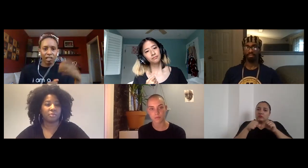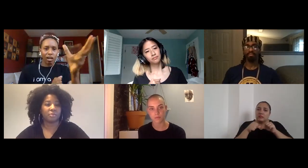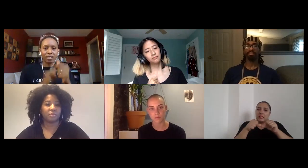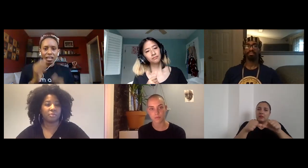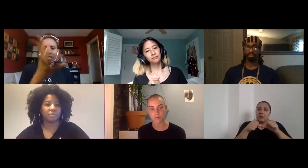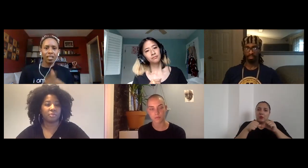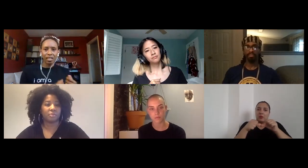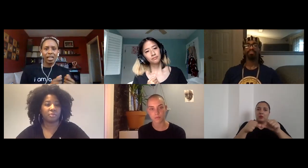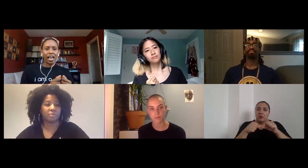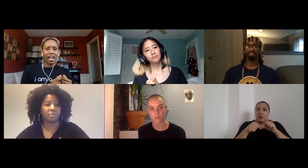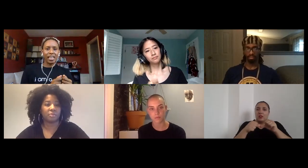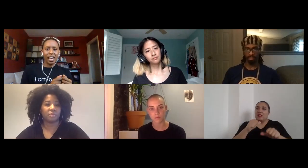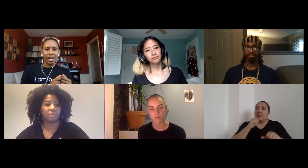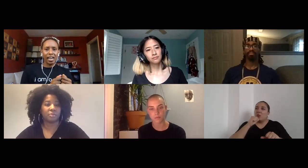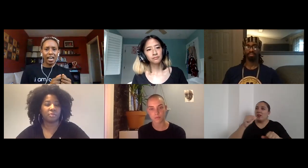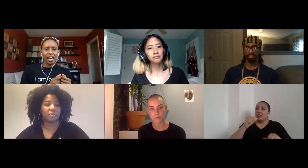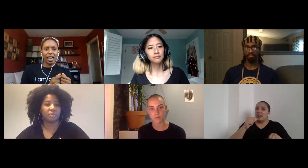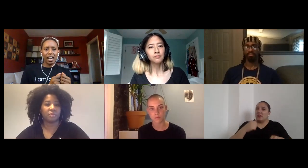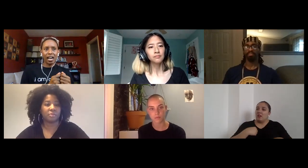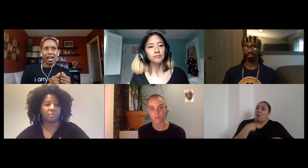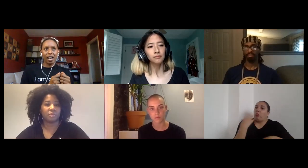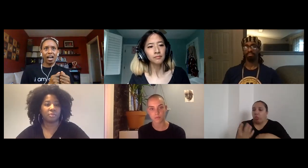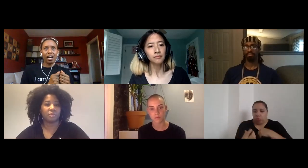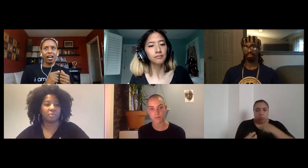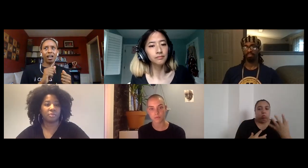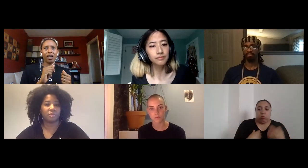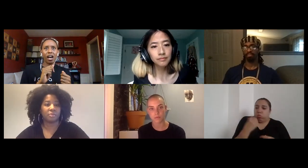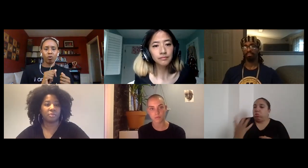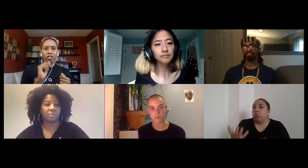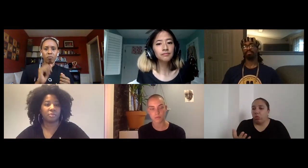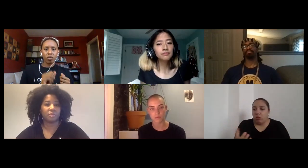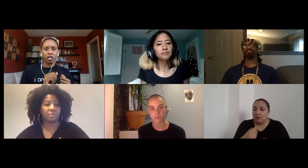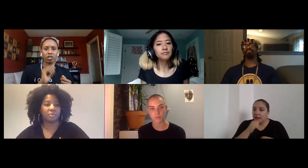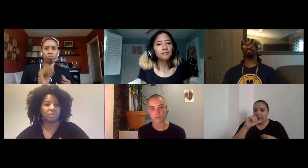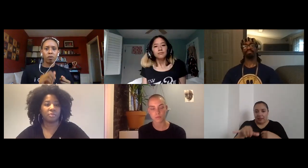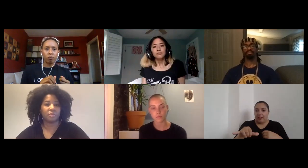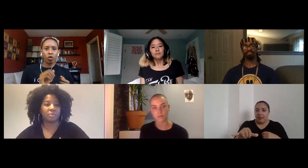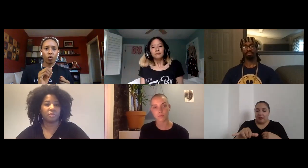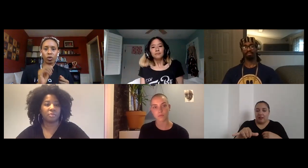and that I was in communication with people who could